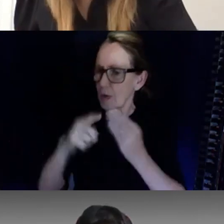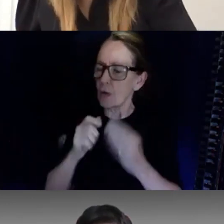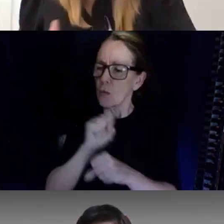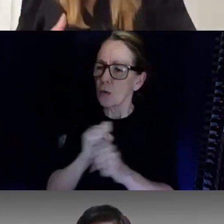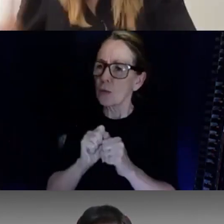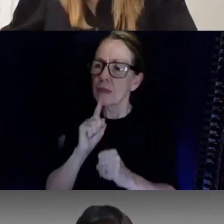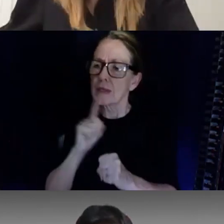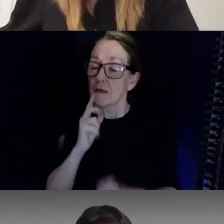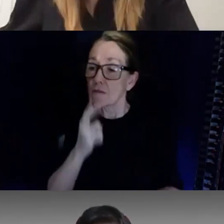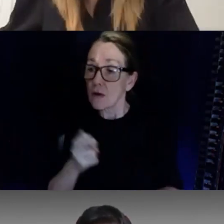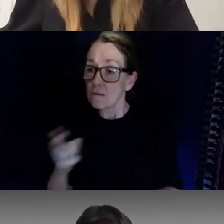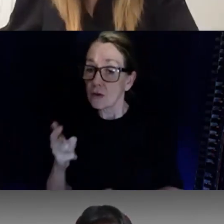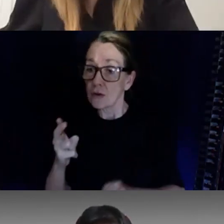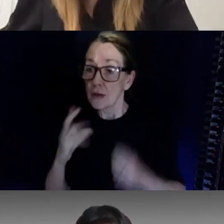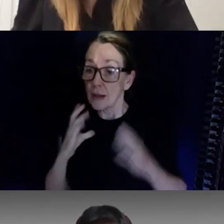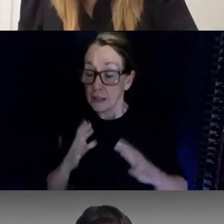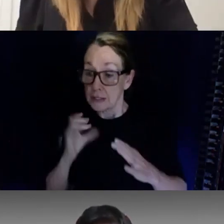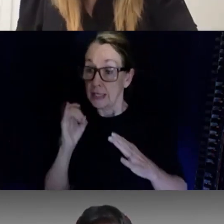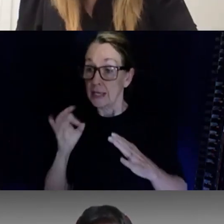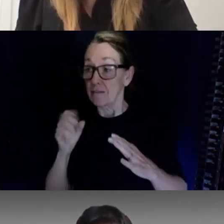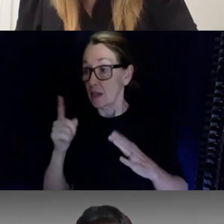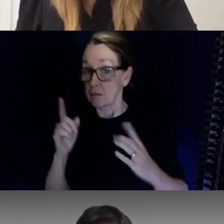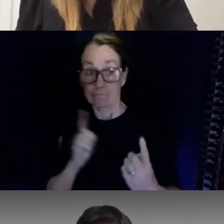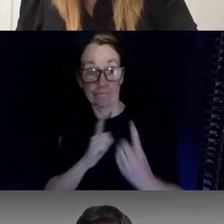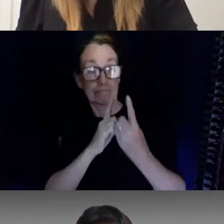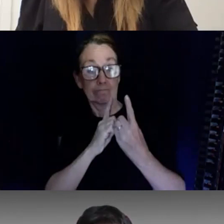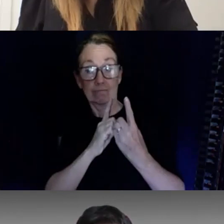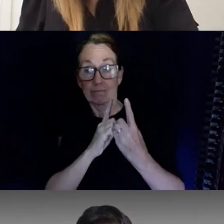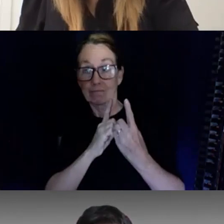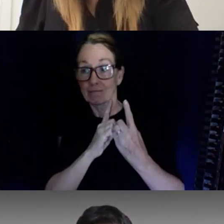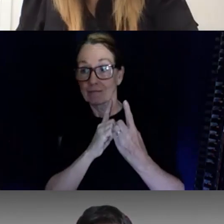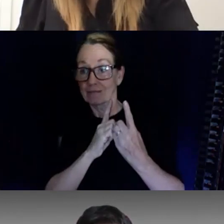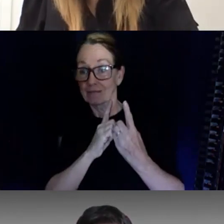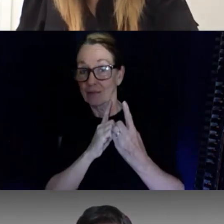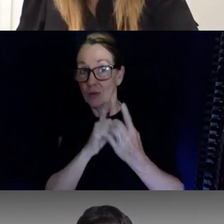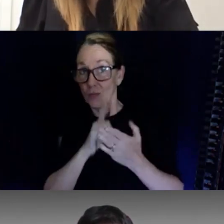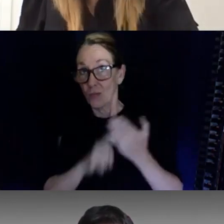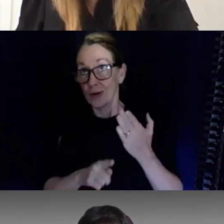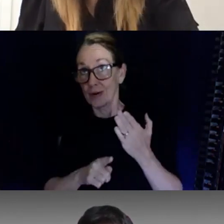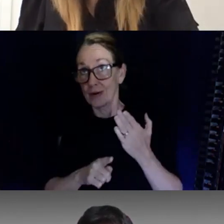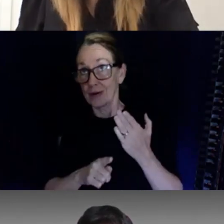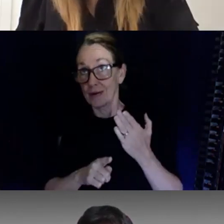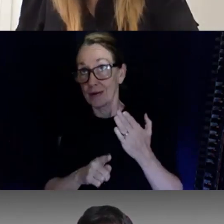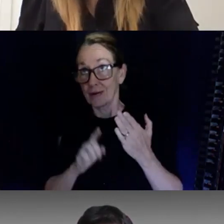JUST TO GET AN IDEA, TO ASSESS THEIR DEAF CULTURAL COMPETENCY.